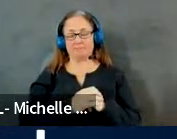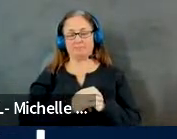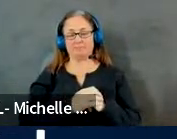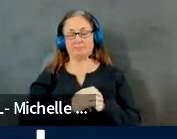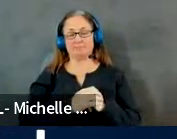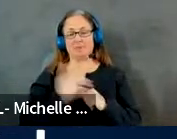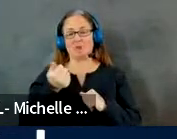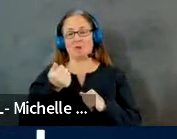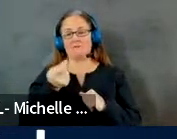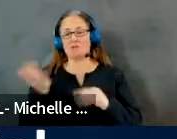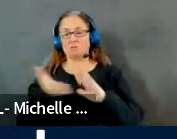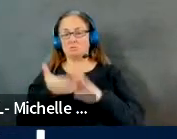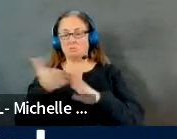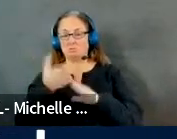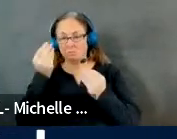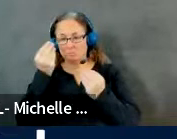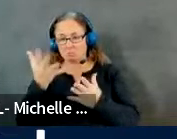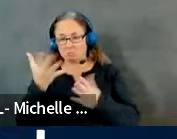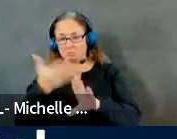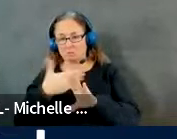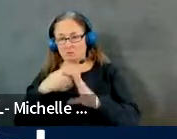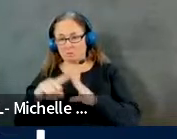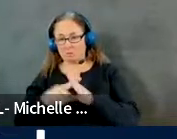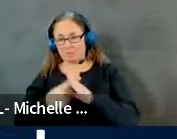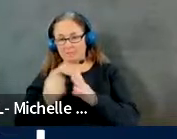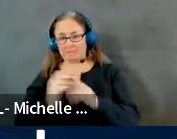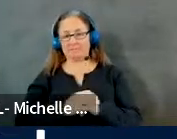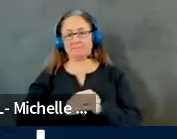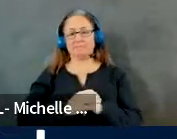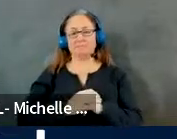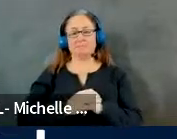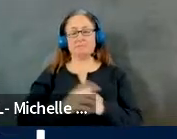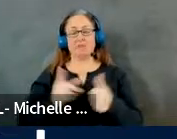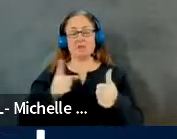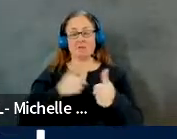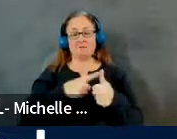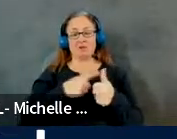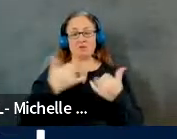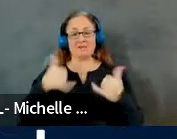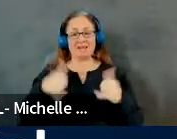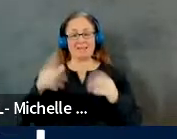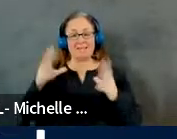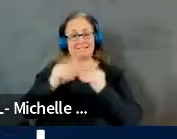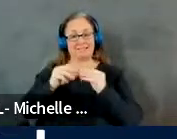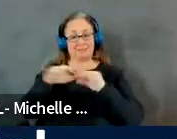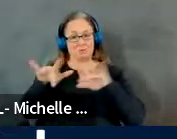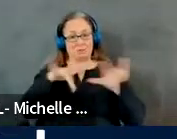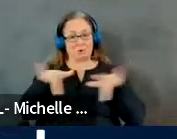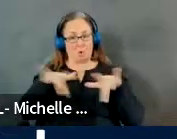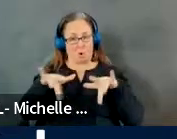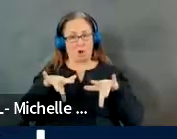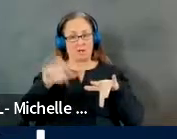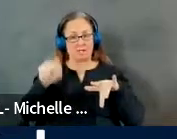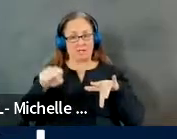housekeeping notes as we begin. First, this hearing is being recorded and livestreamed